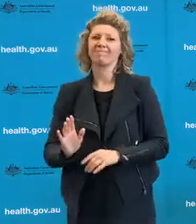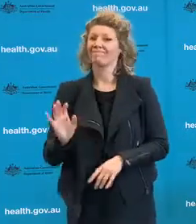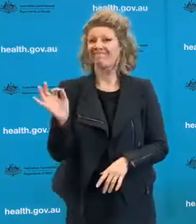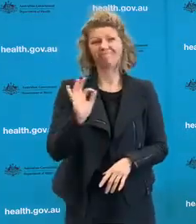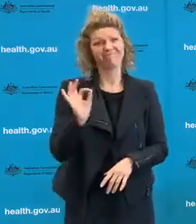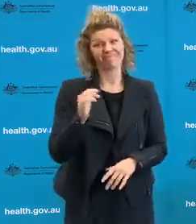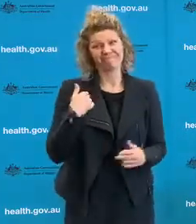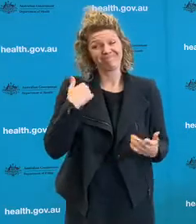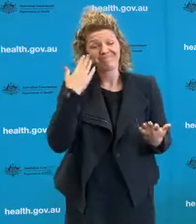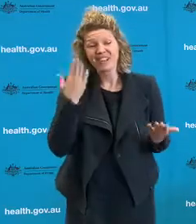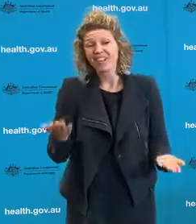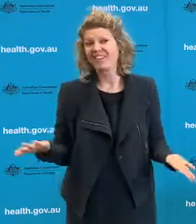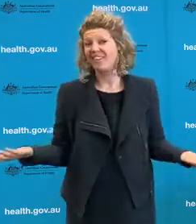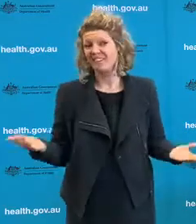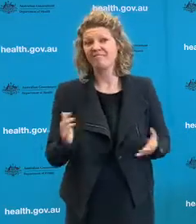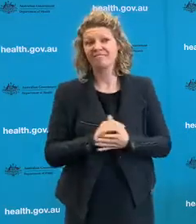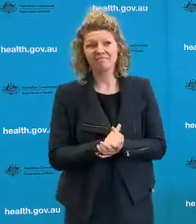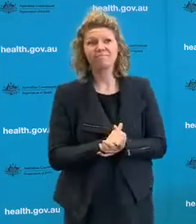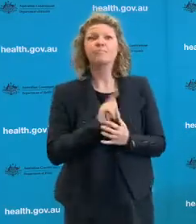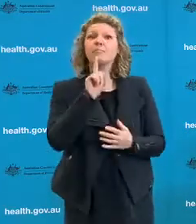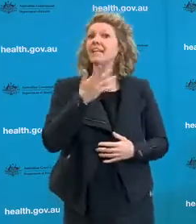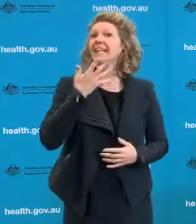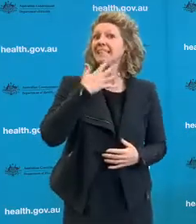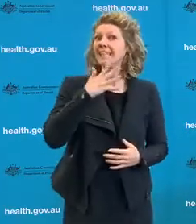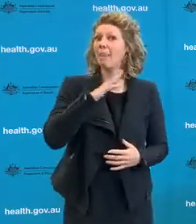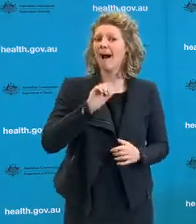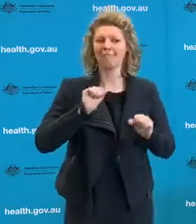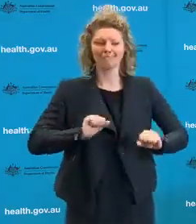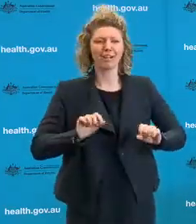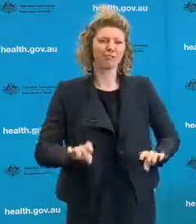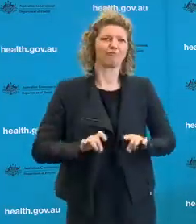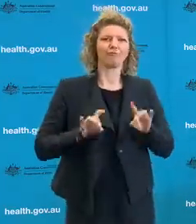What we do know about summer though is that Australians will get outside,